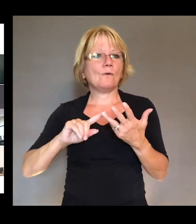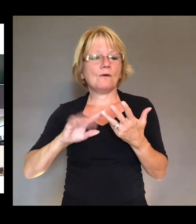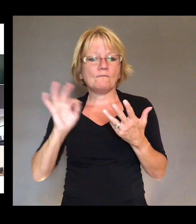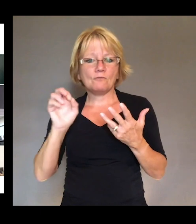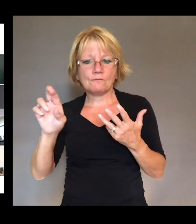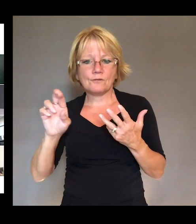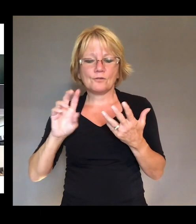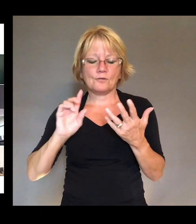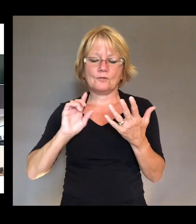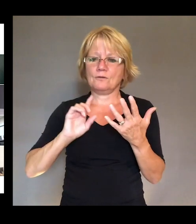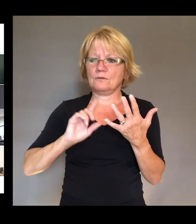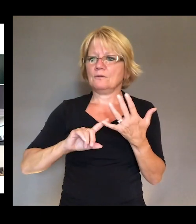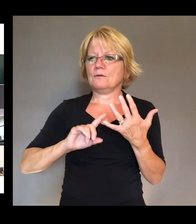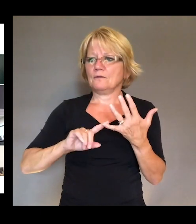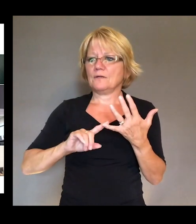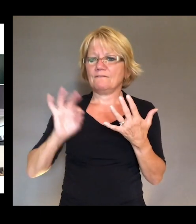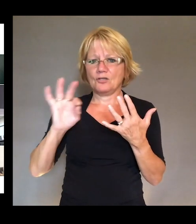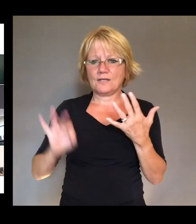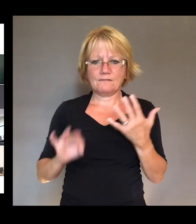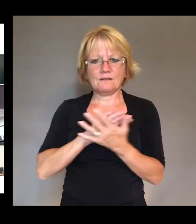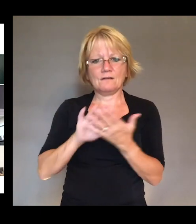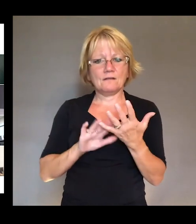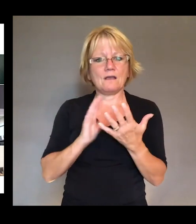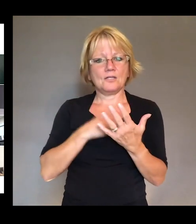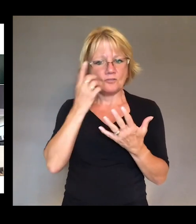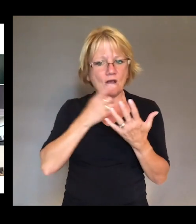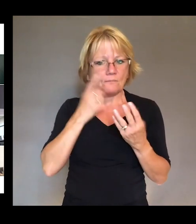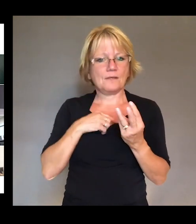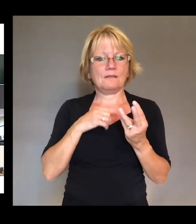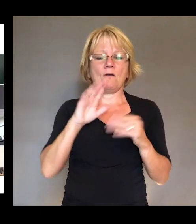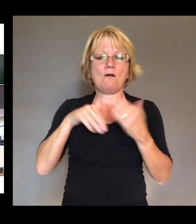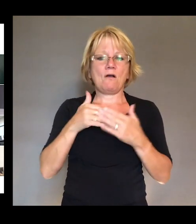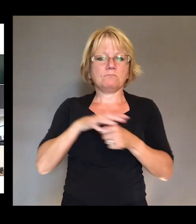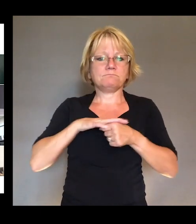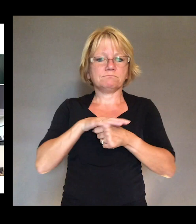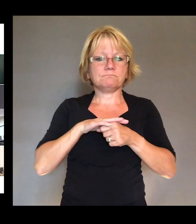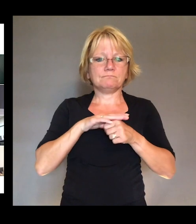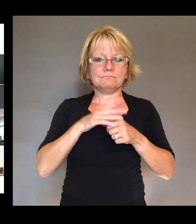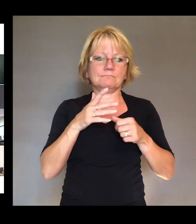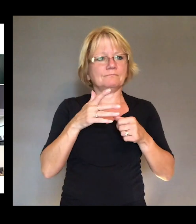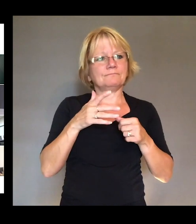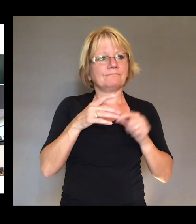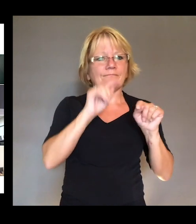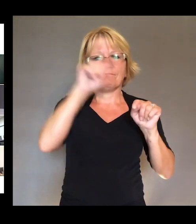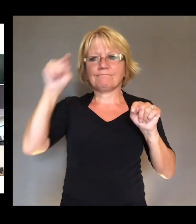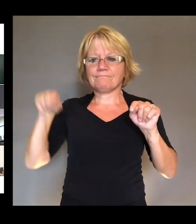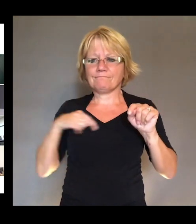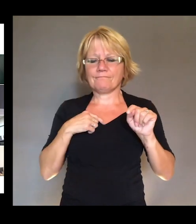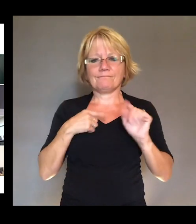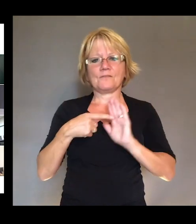I said, New Bedford, Fall River, in our Fair Haven, Dartmouth, all our local areas really representing